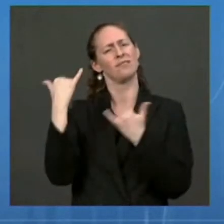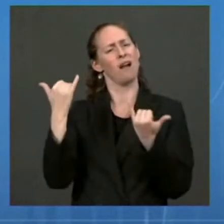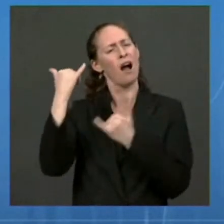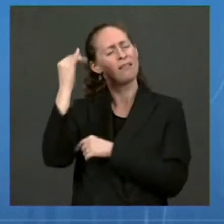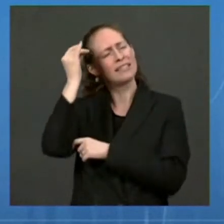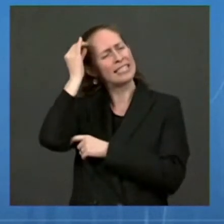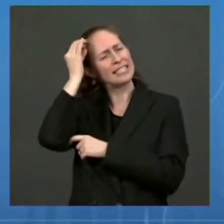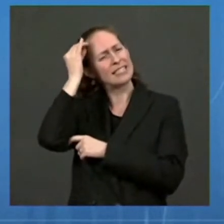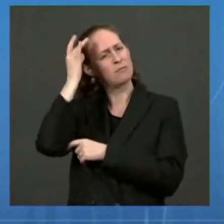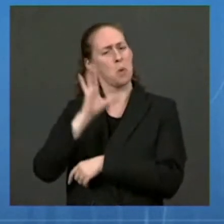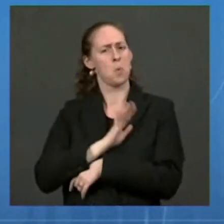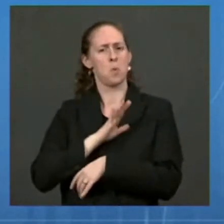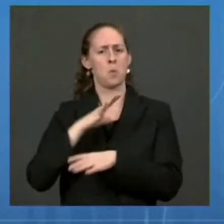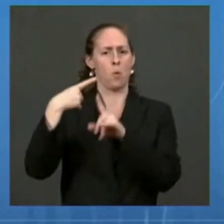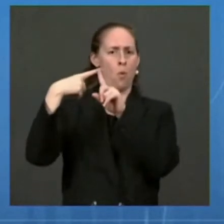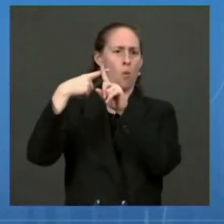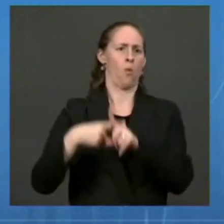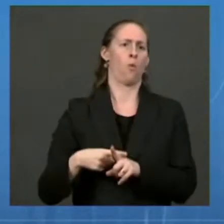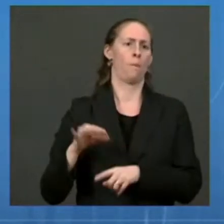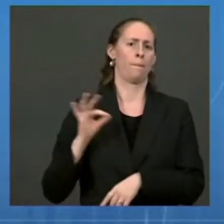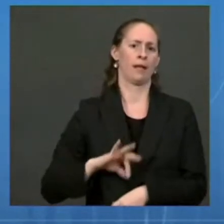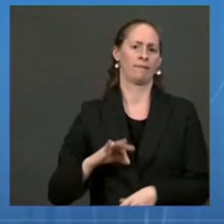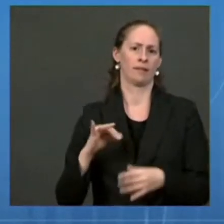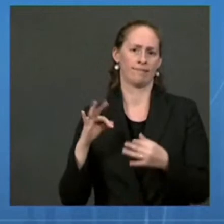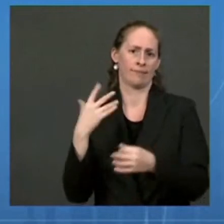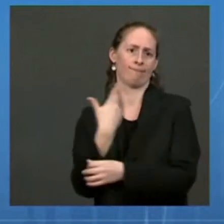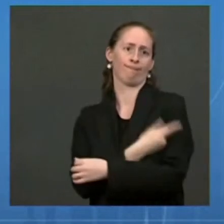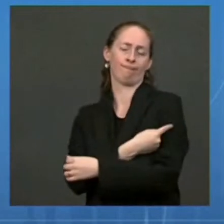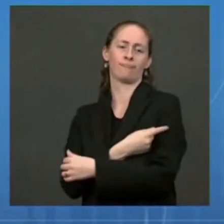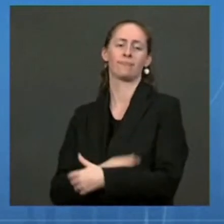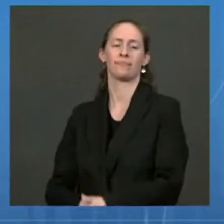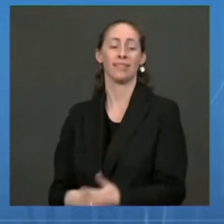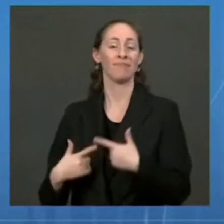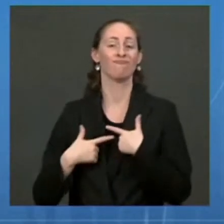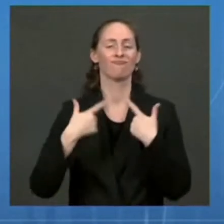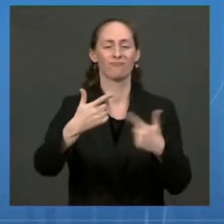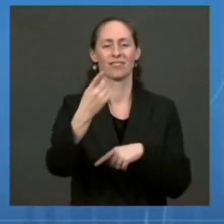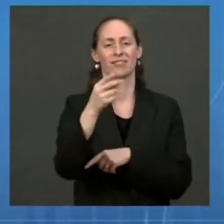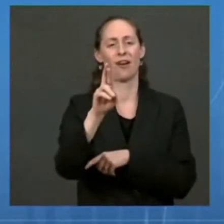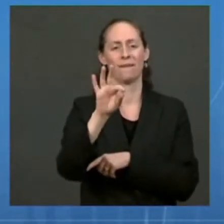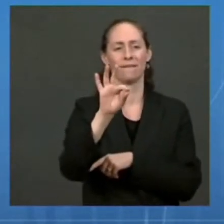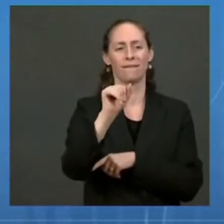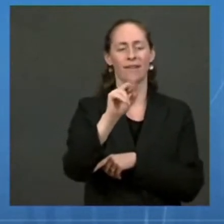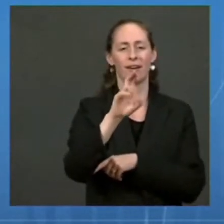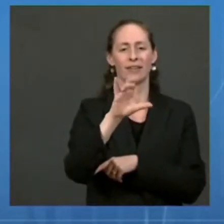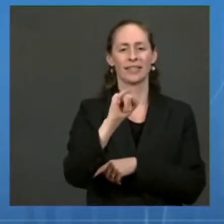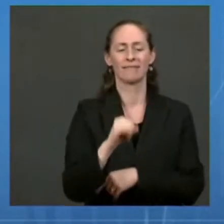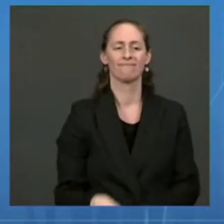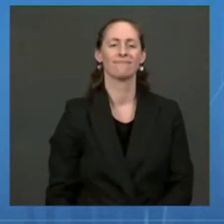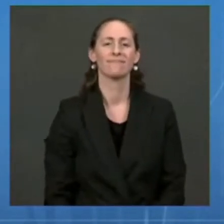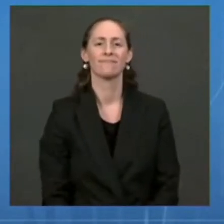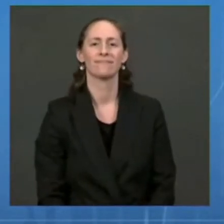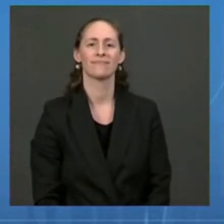SCHOOL AND OTHER INDOOR SETTINGS, CHOOSE AN OUTDOOR SETTINGS AND AVOIDING CROWDS AND POORLY VENTILATED SPACES, AND WASHING OUR HANDS OFTEN. THERE ARE CURRENTLY OVER 60 MILLIOAMERANS IGIB FOR VACCINATION NOT GET VACCINATED